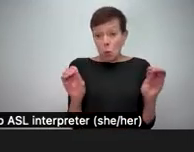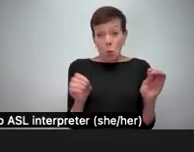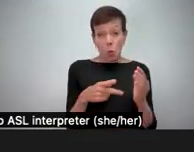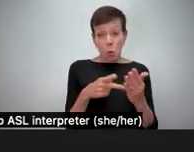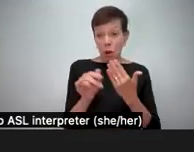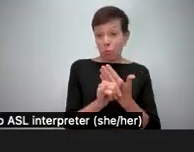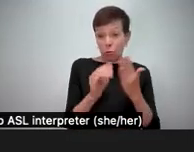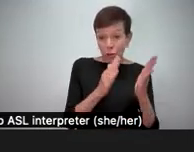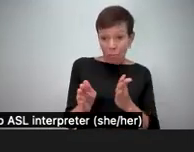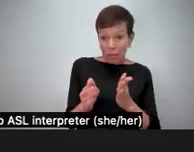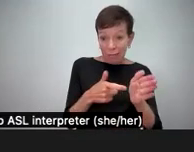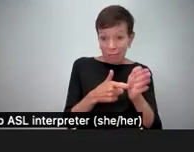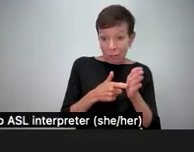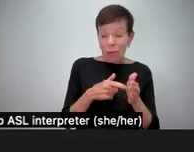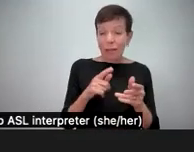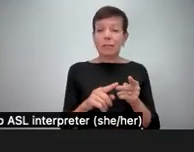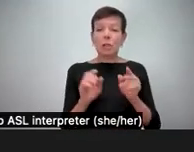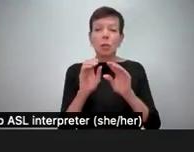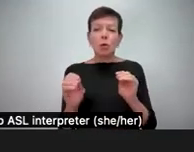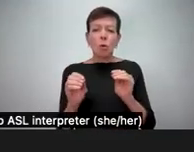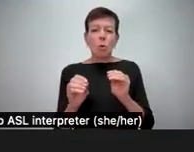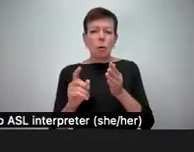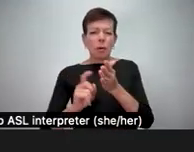we have a lot of information again, in the guidelines and the FAQ if you're trying to